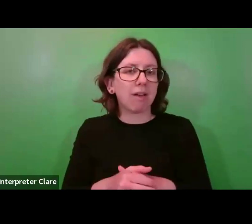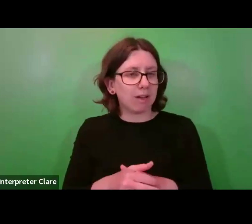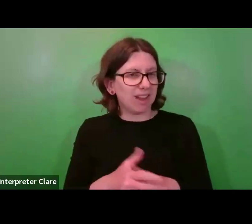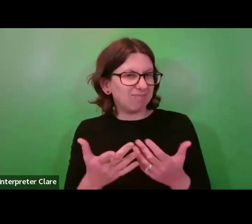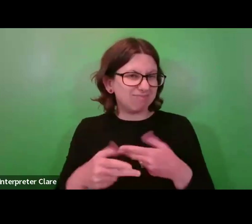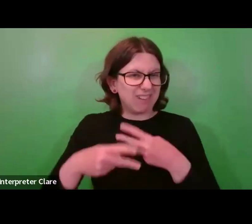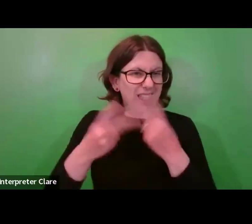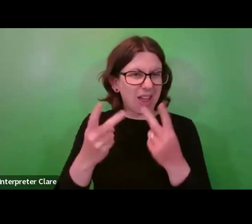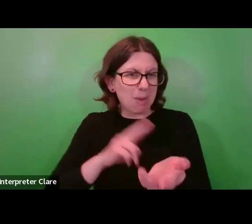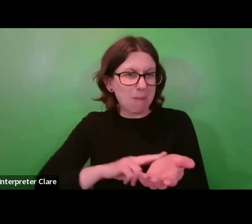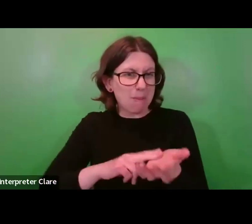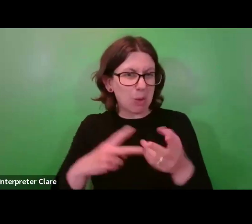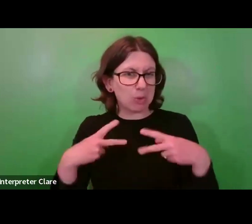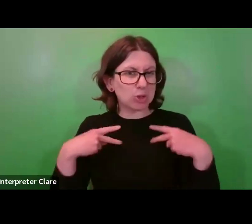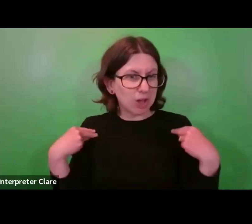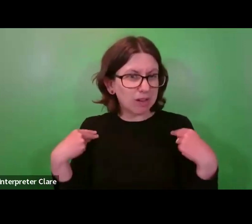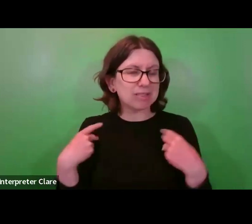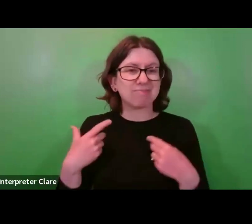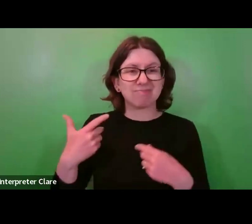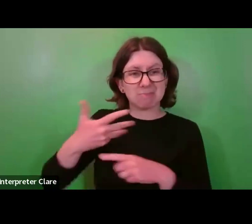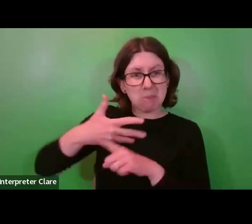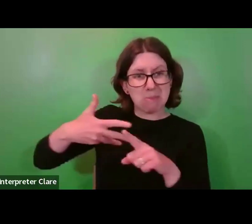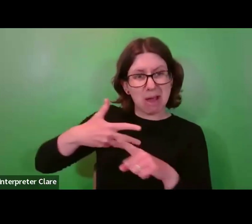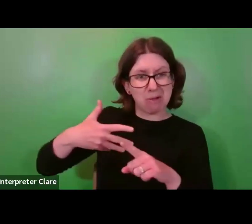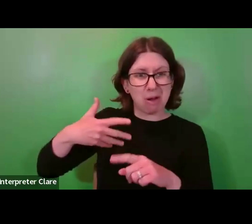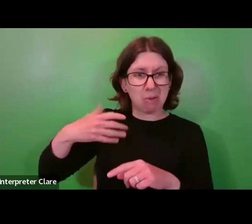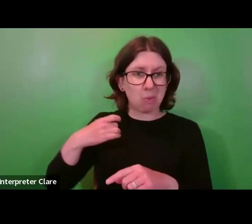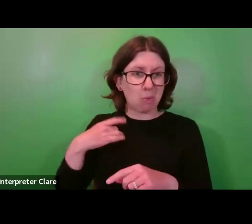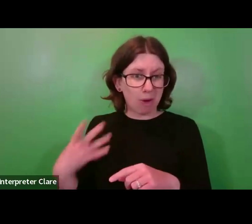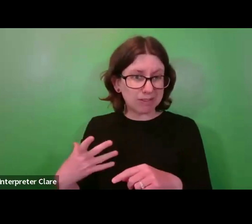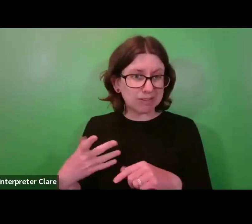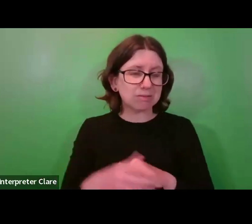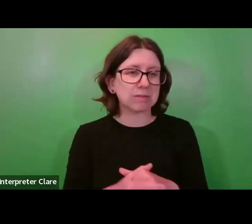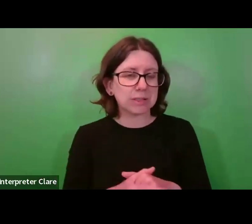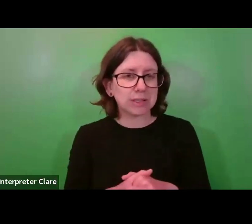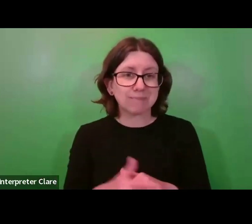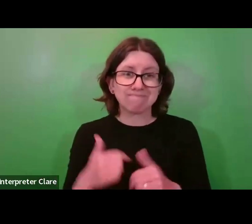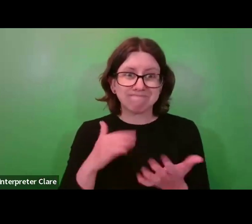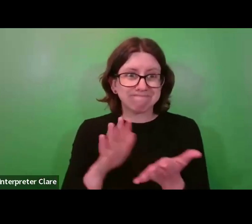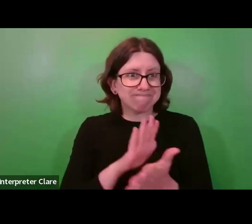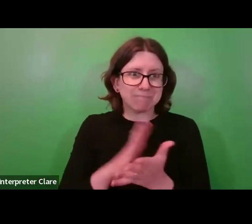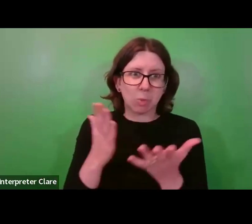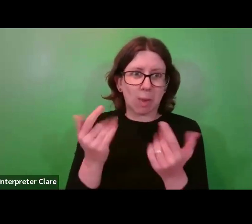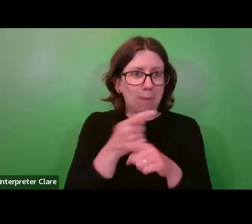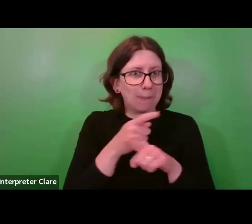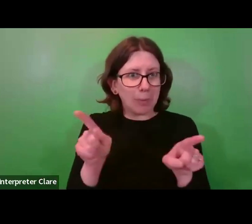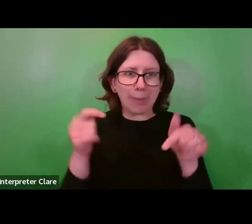shirt sitting in front of a plain white background. And I'm really pleased to welcome you for this event that